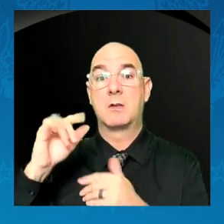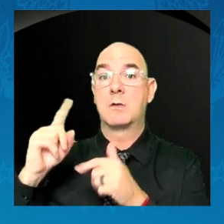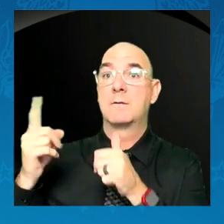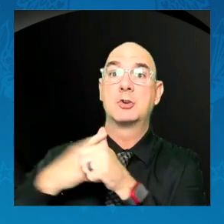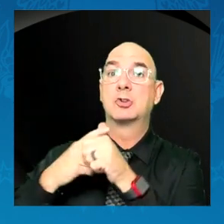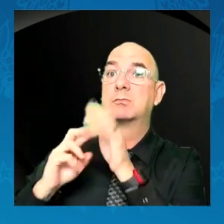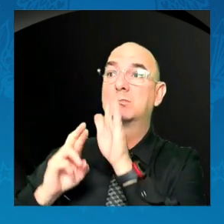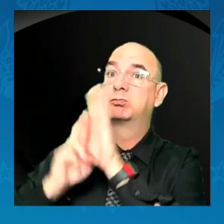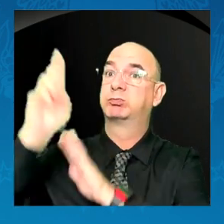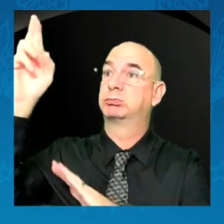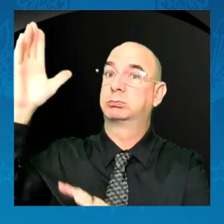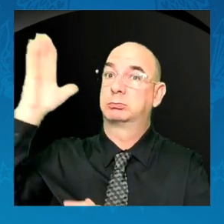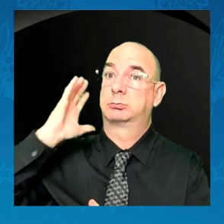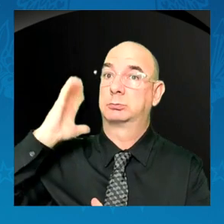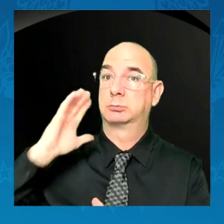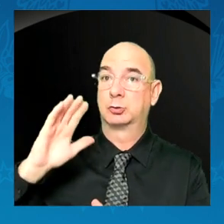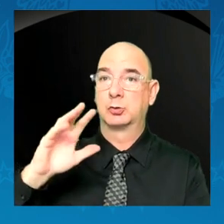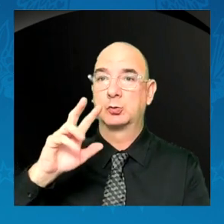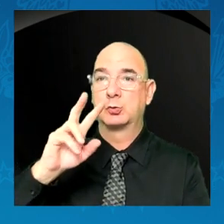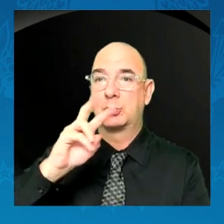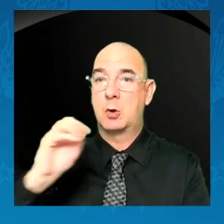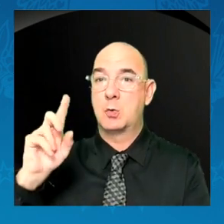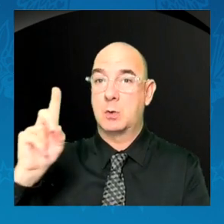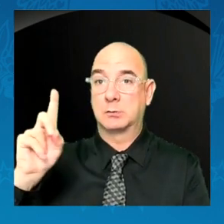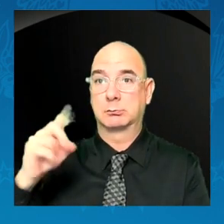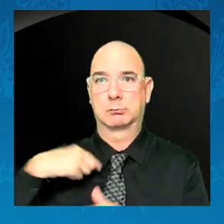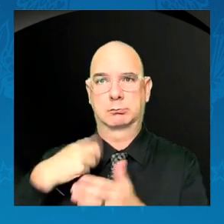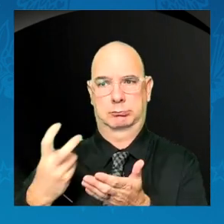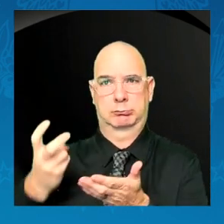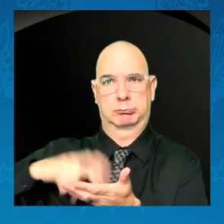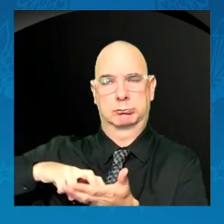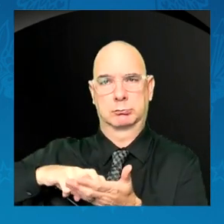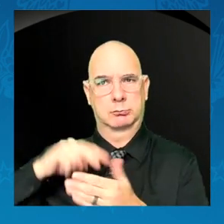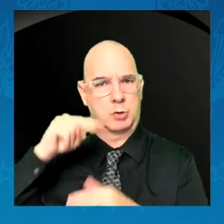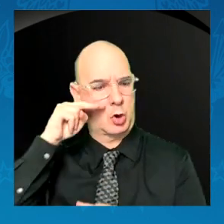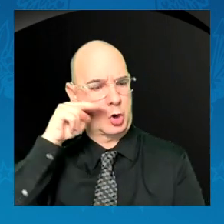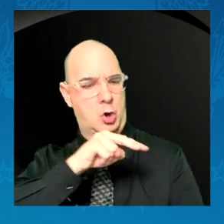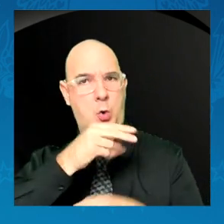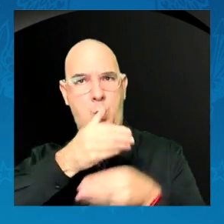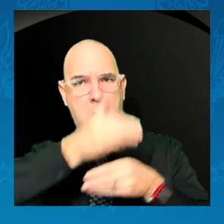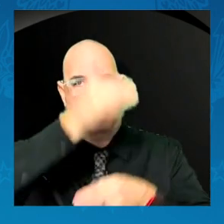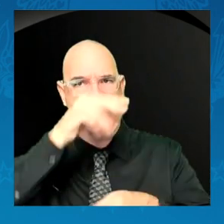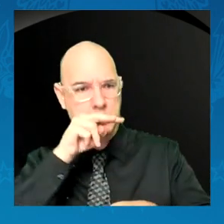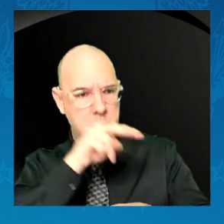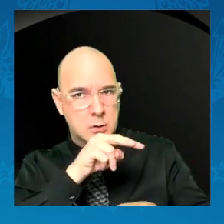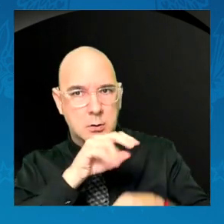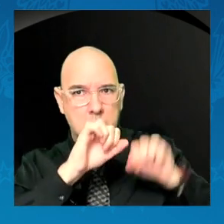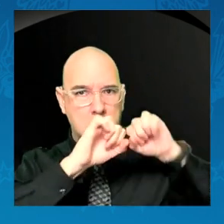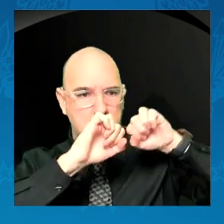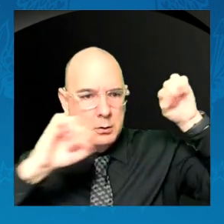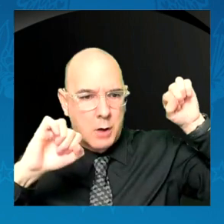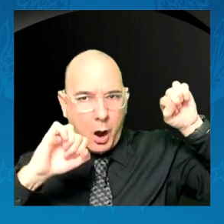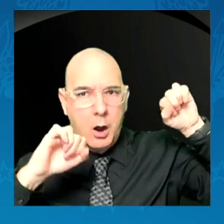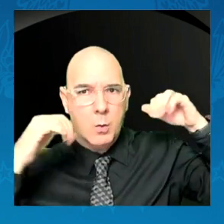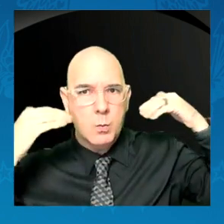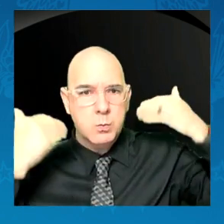and looking out the window for the very first time. You see the Earth as this big round ball